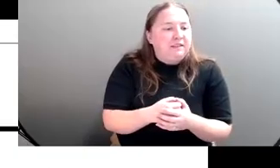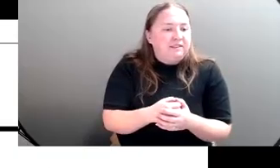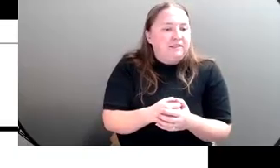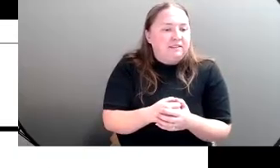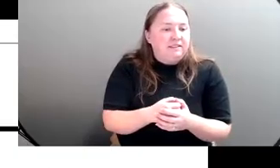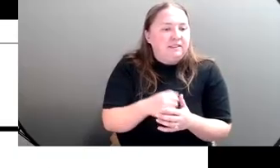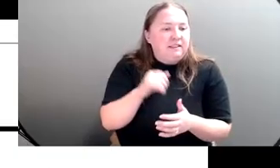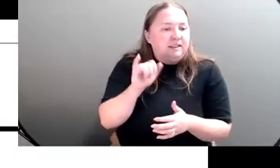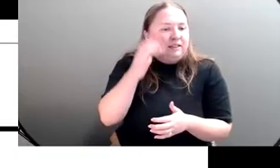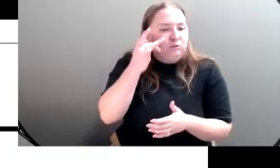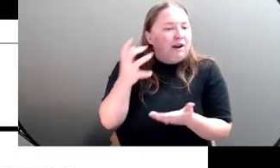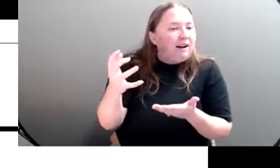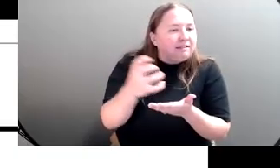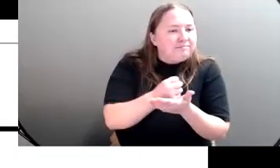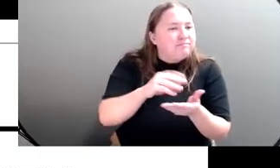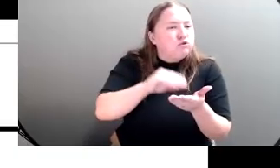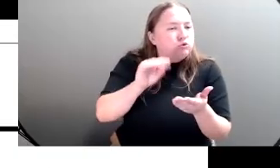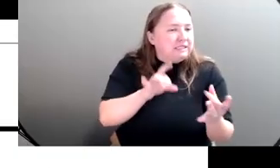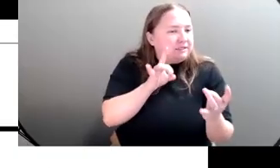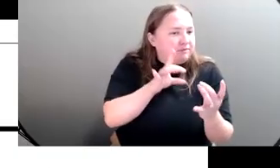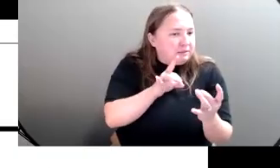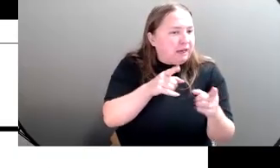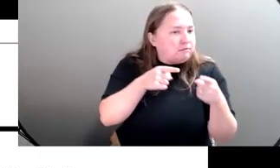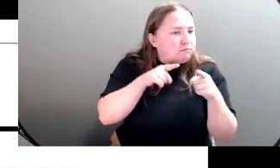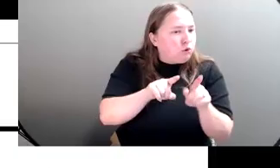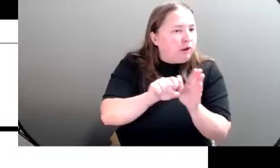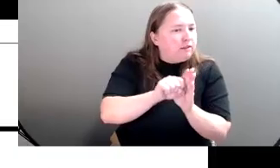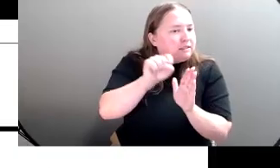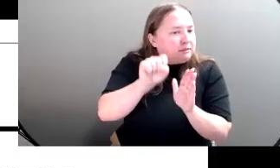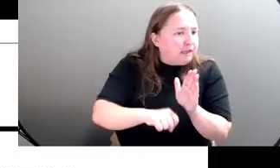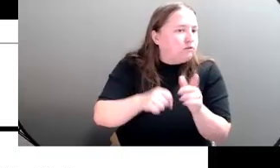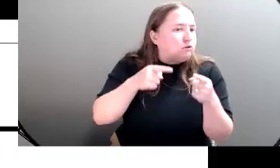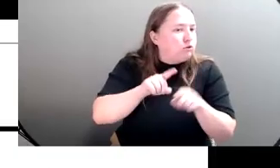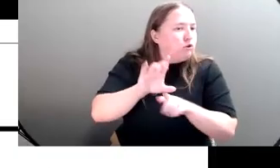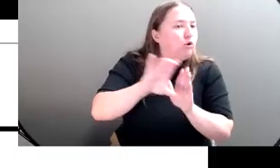gathering student feedback throughout the duration of your course is super helpful.